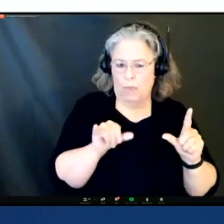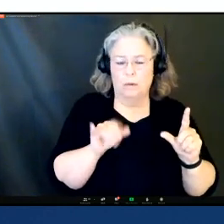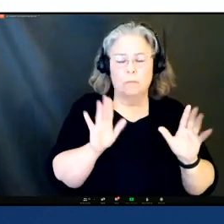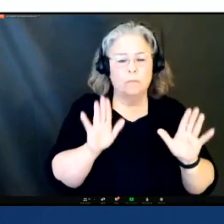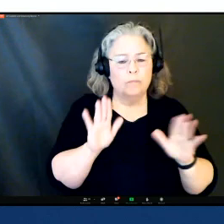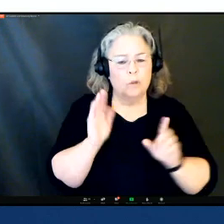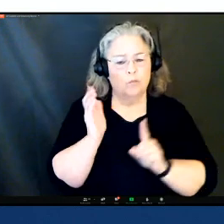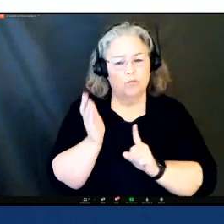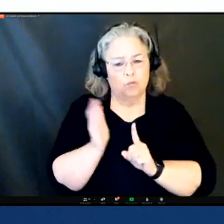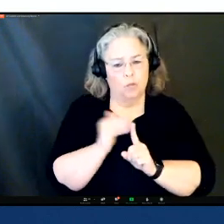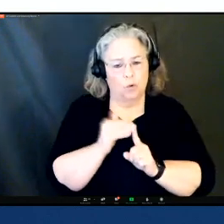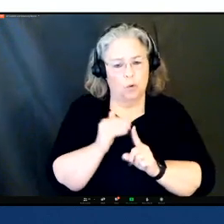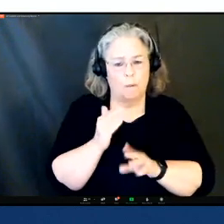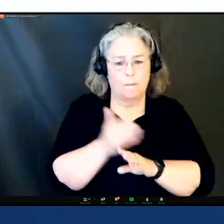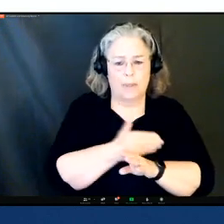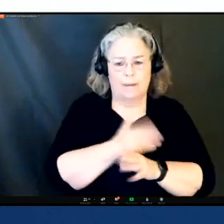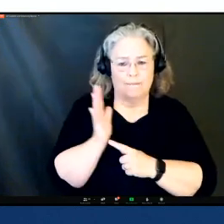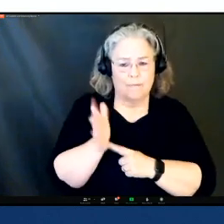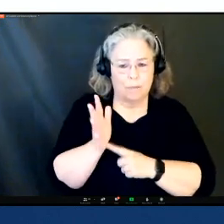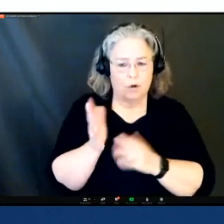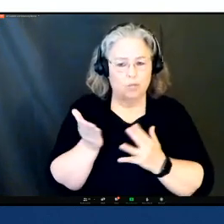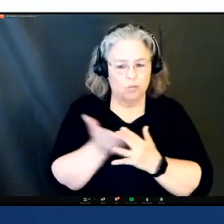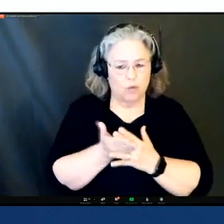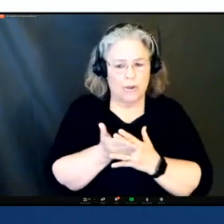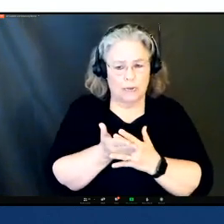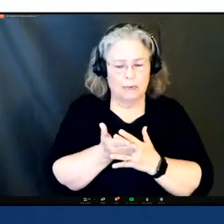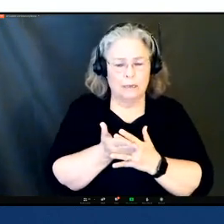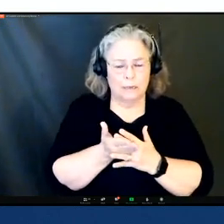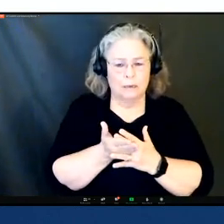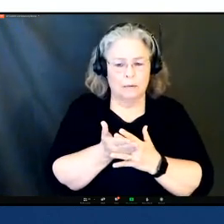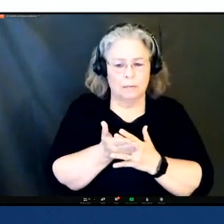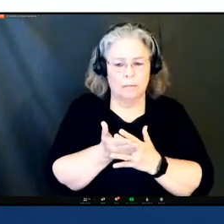before we take our five-minute break, not to redo everything